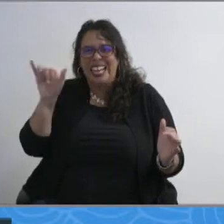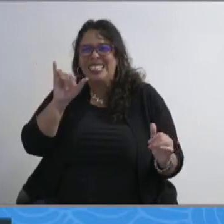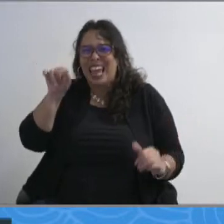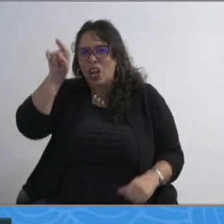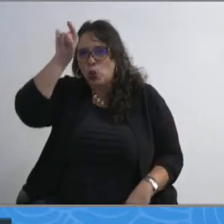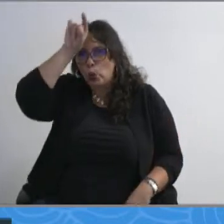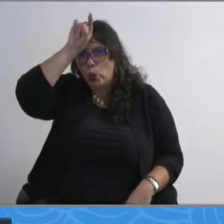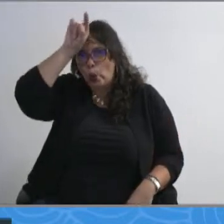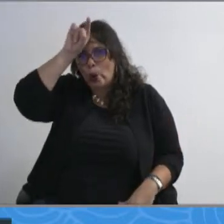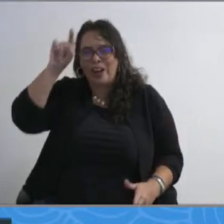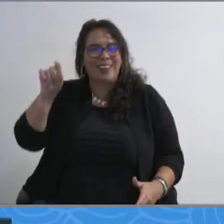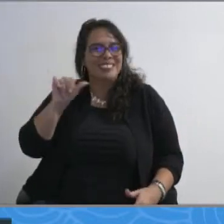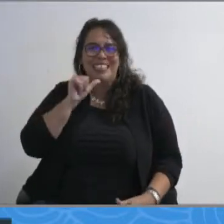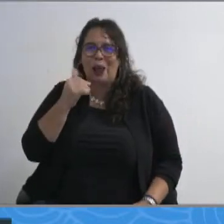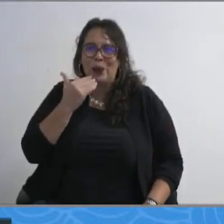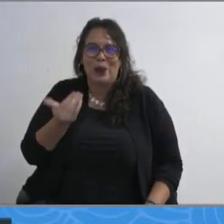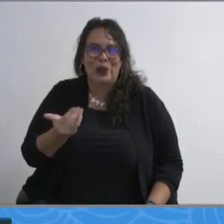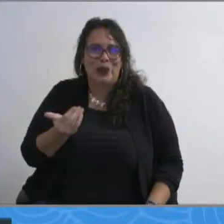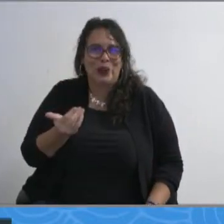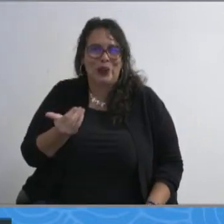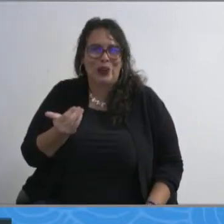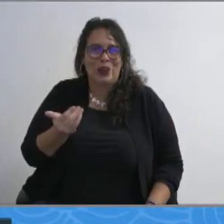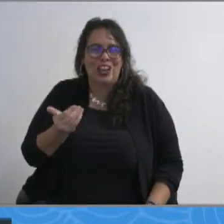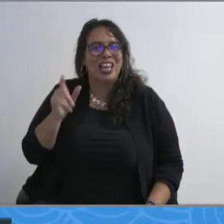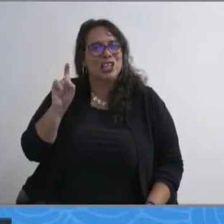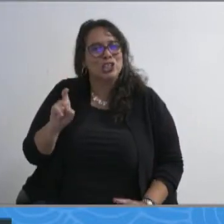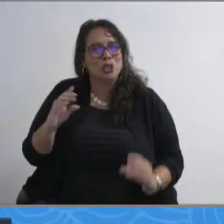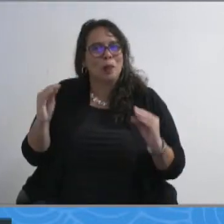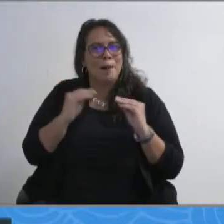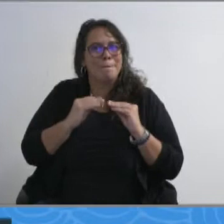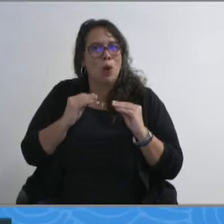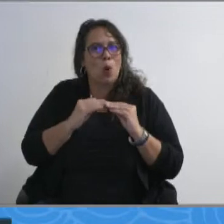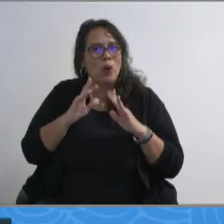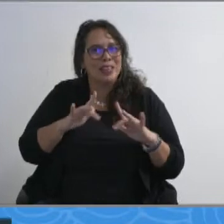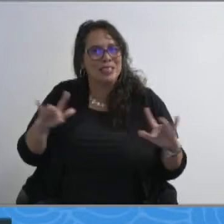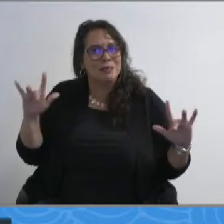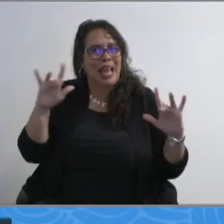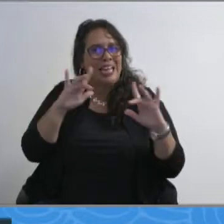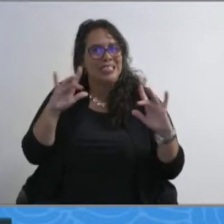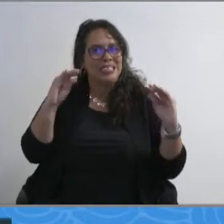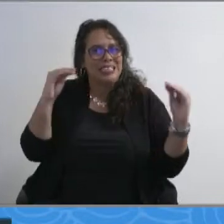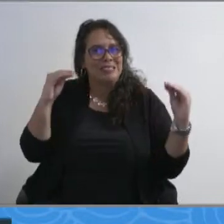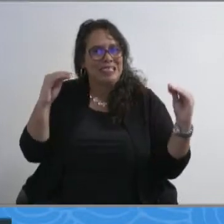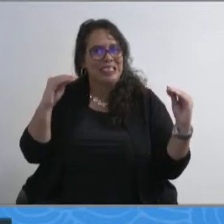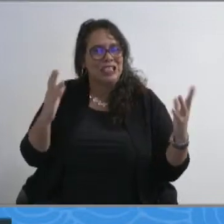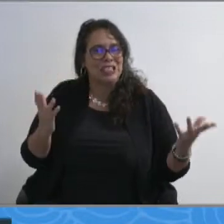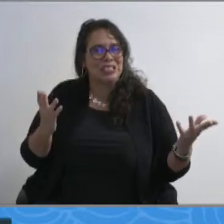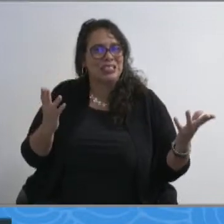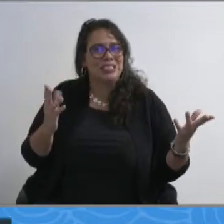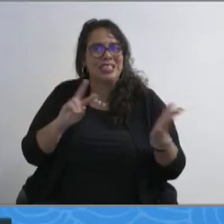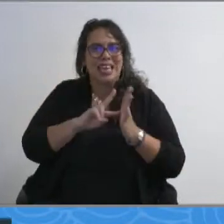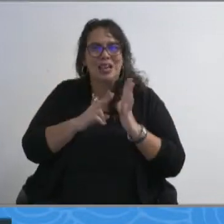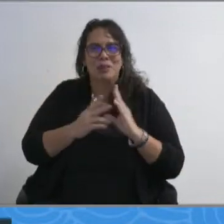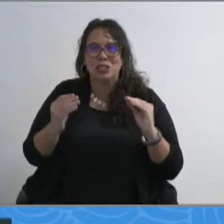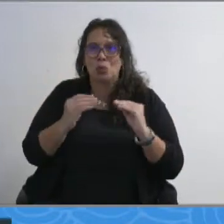And that's not a good thing. There should be far are more in those spaces. And so, that means more money for teachers.